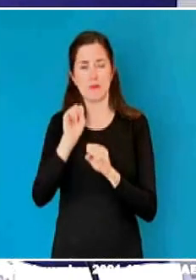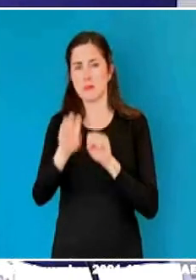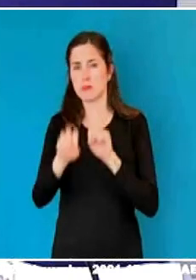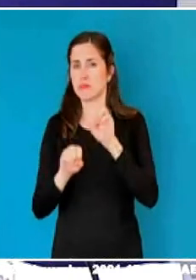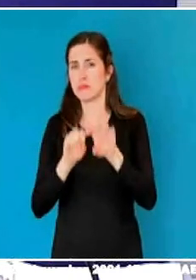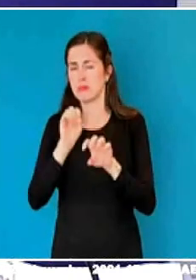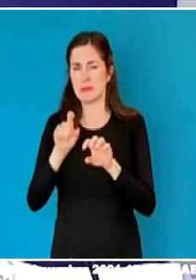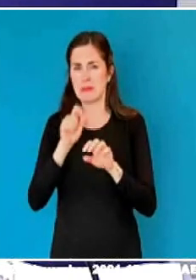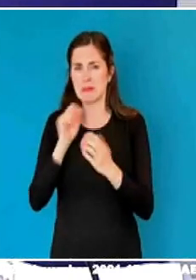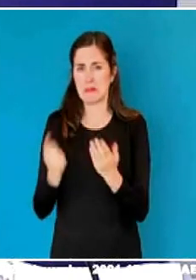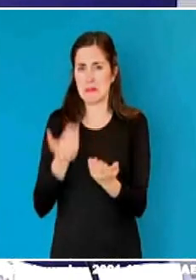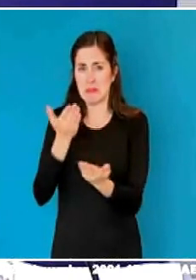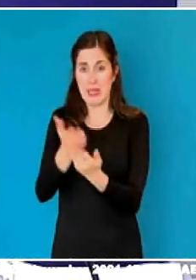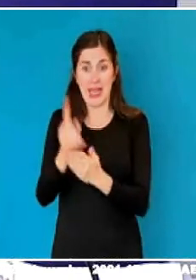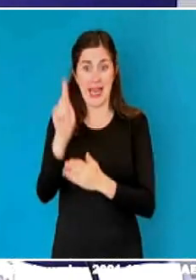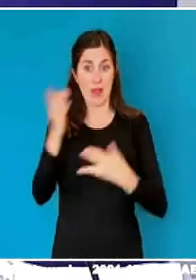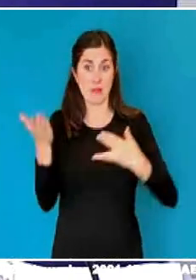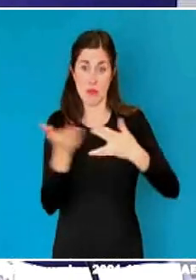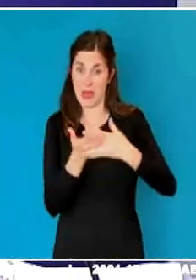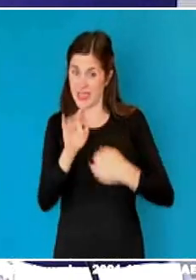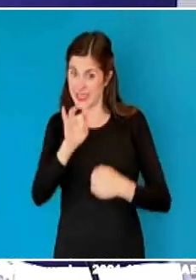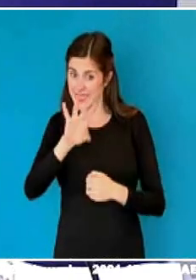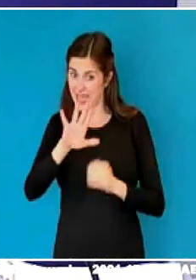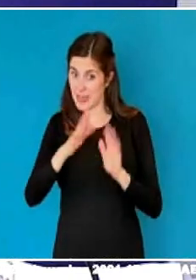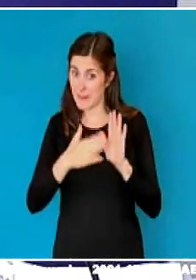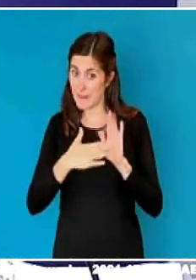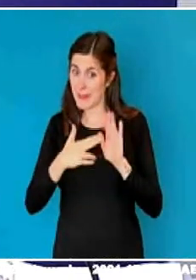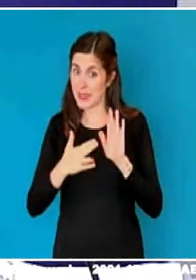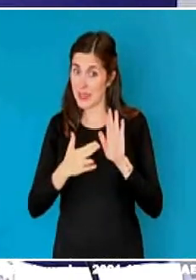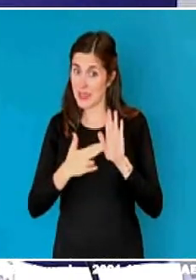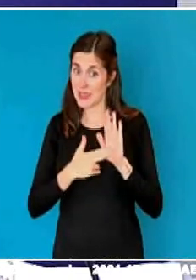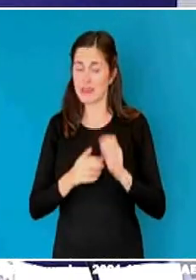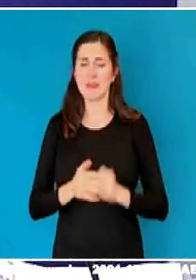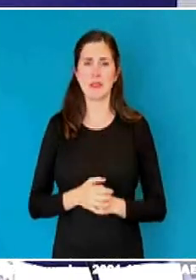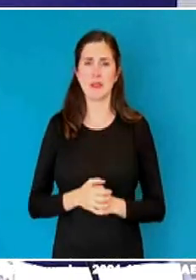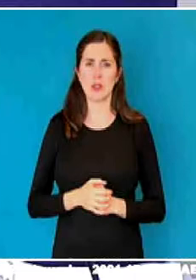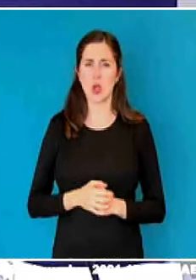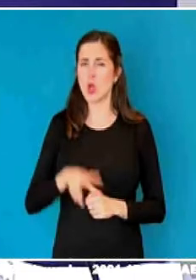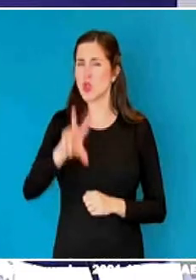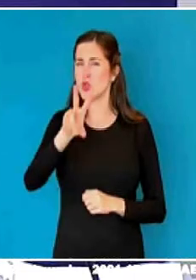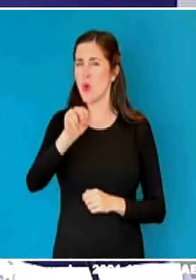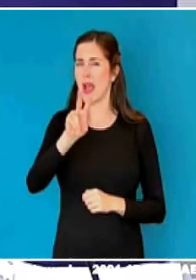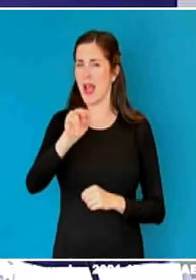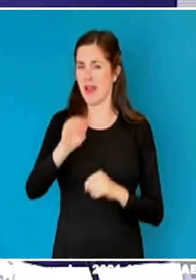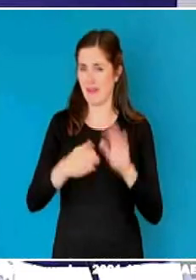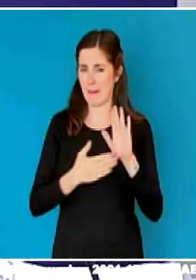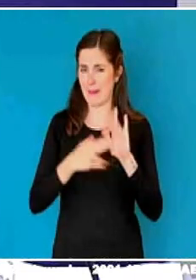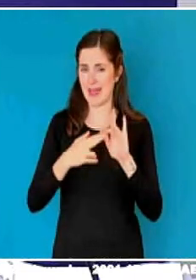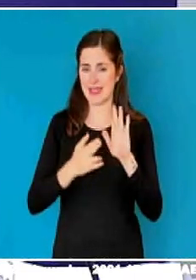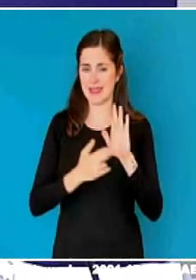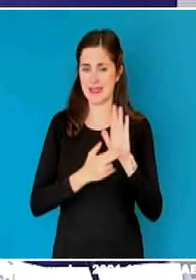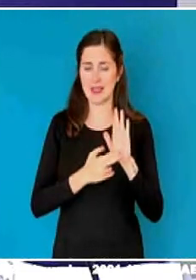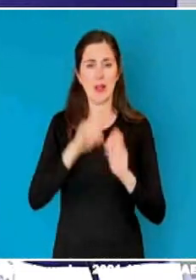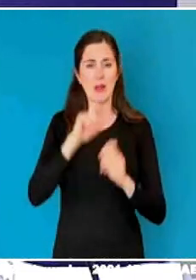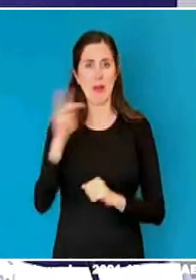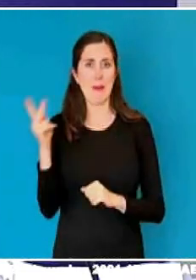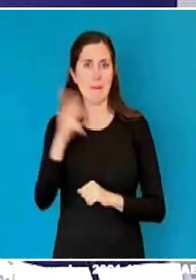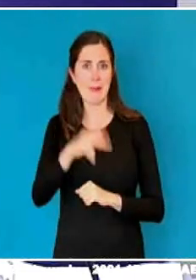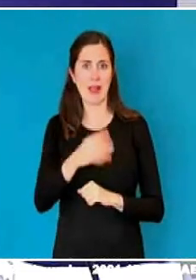time. So if we can have a break of 10 minutes? We will make it 12 and resume at 3.35. Thank you, Chair.